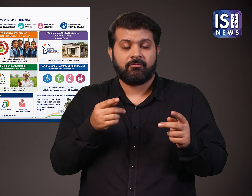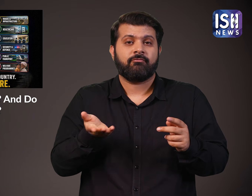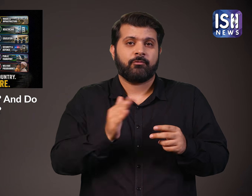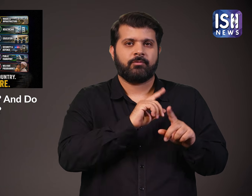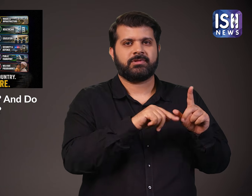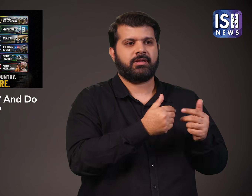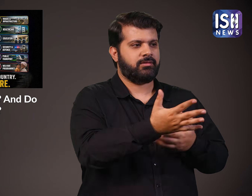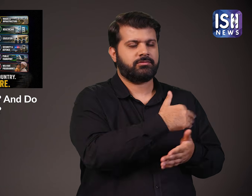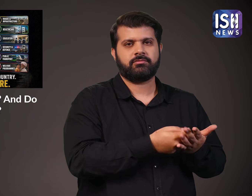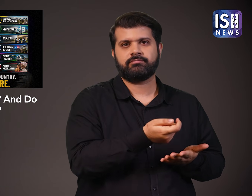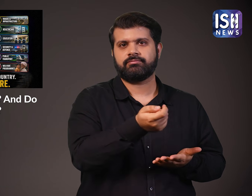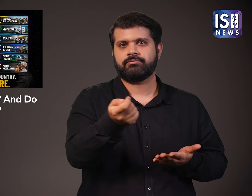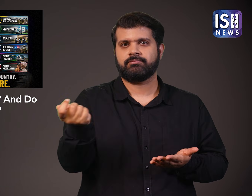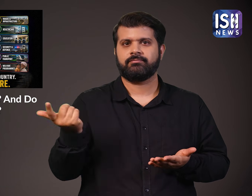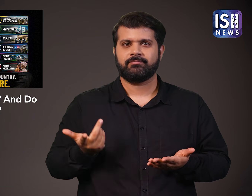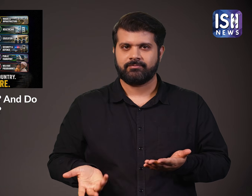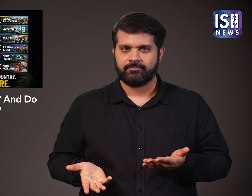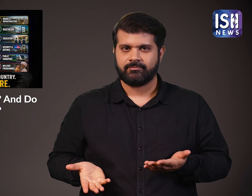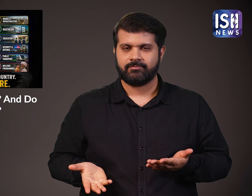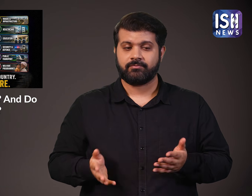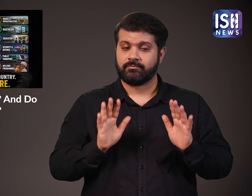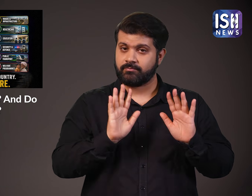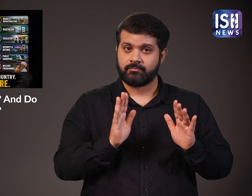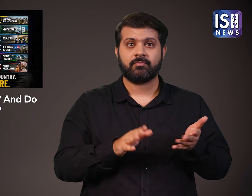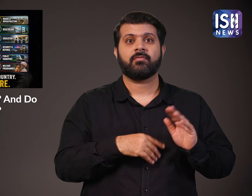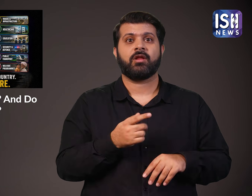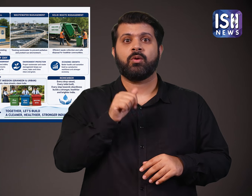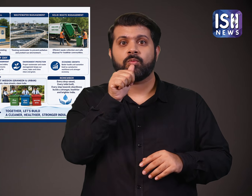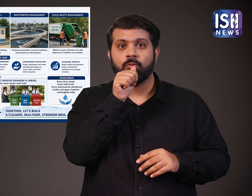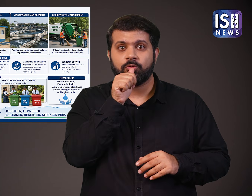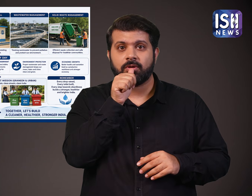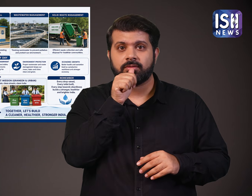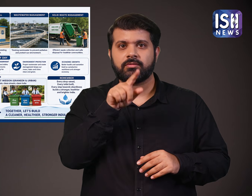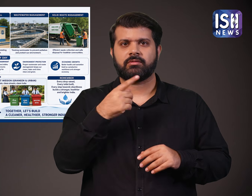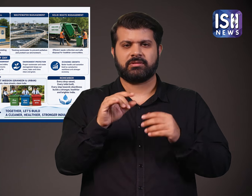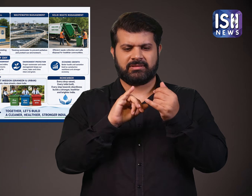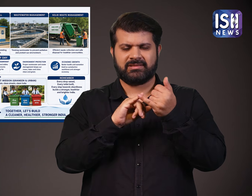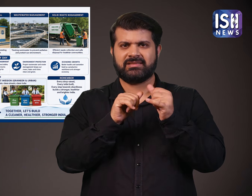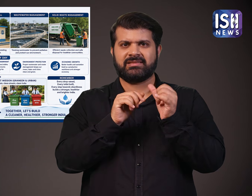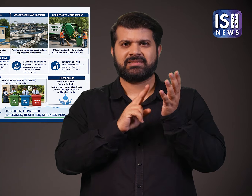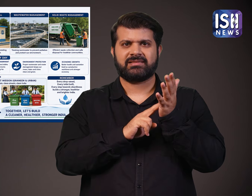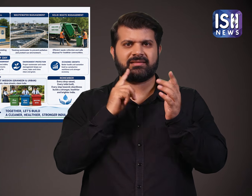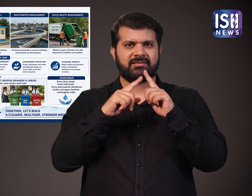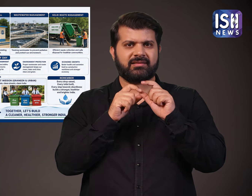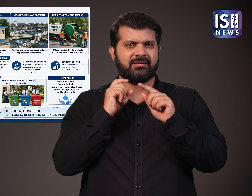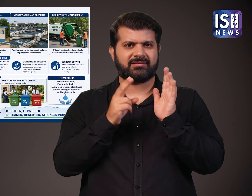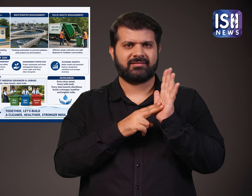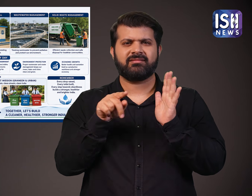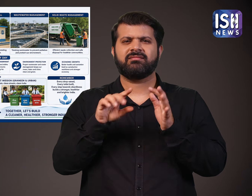Many of these are funded through tax revenue. Water and Sanitation -